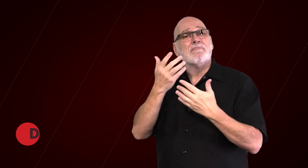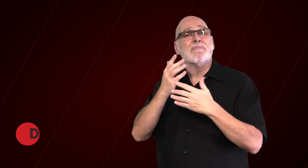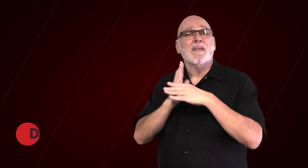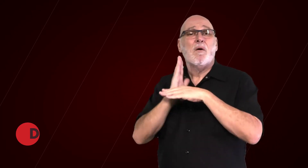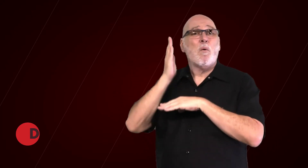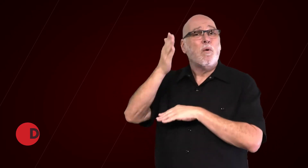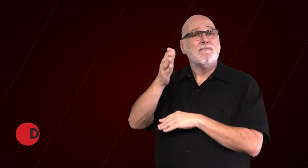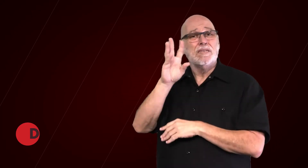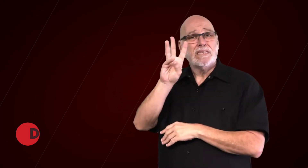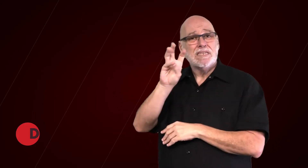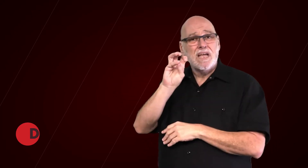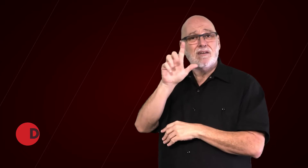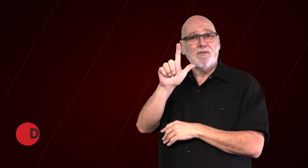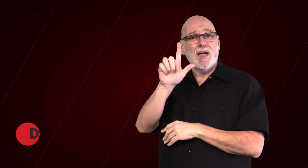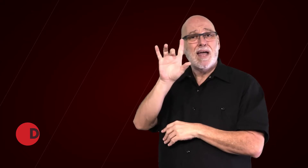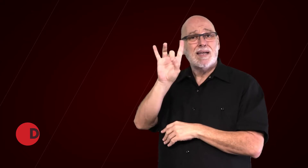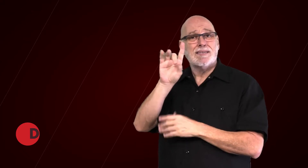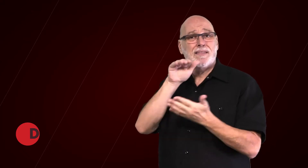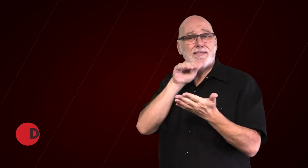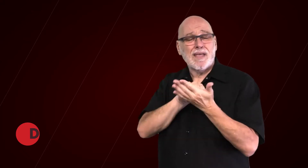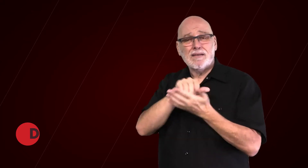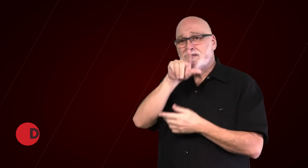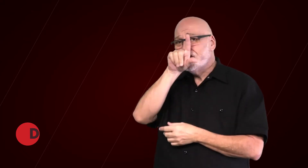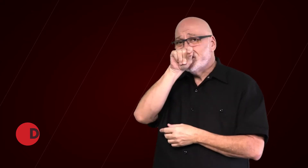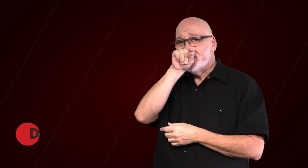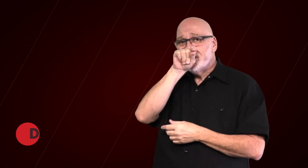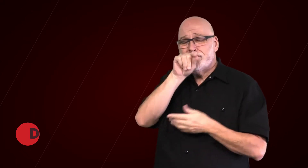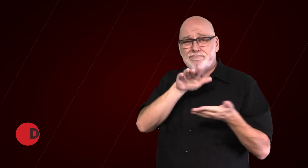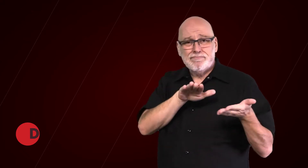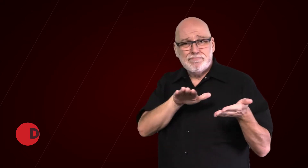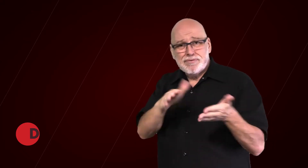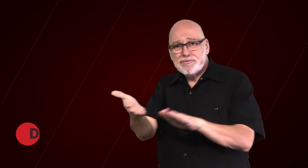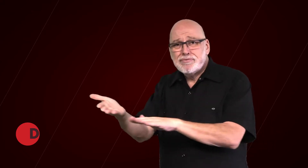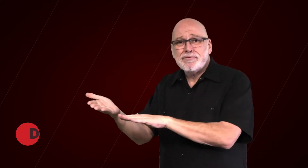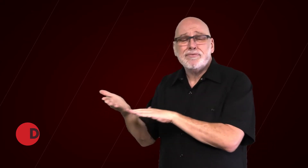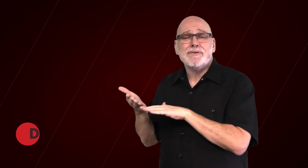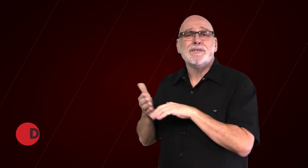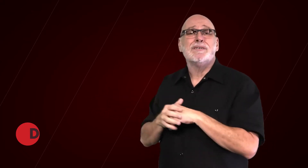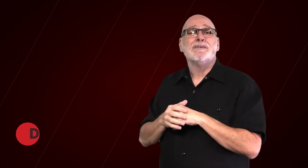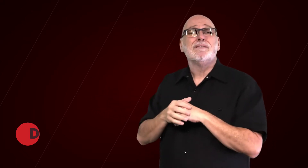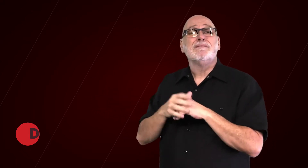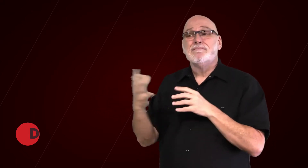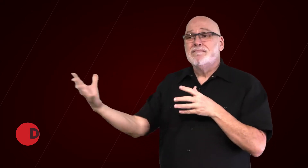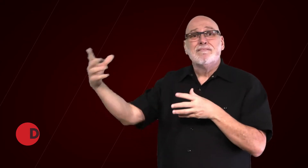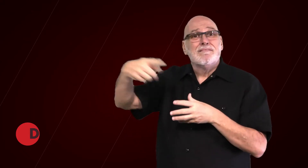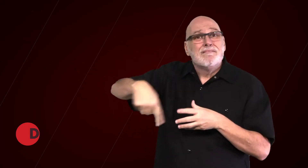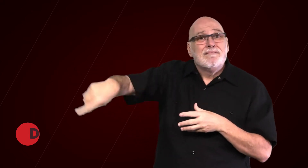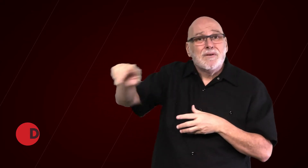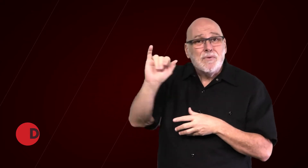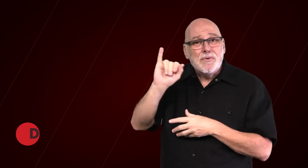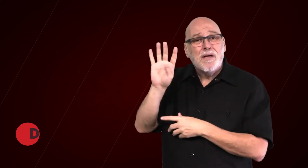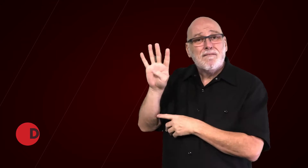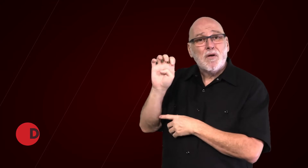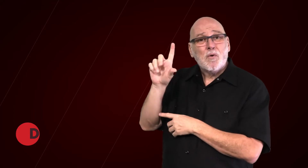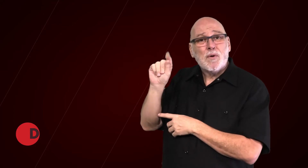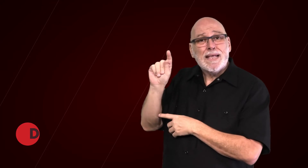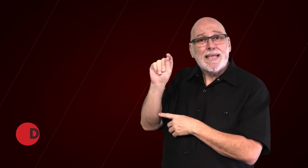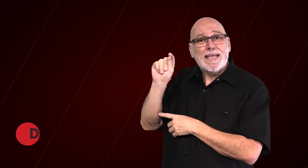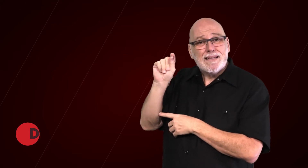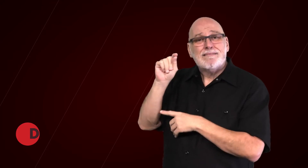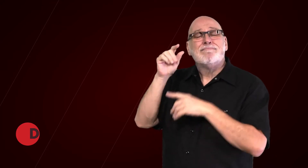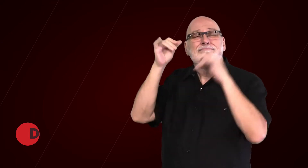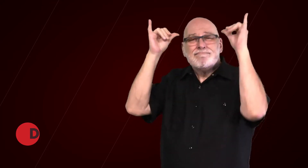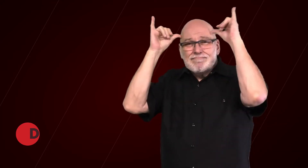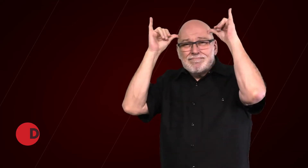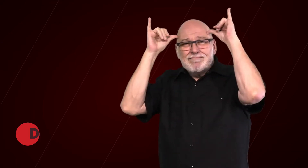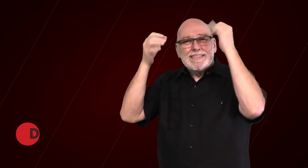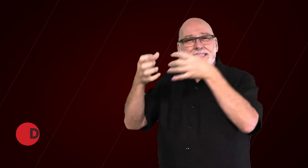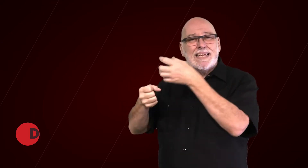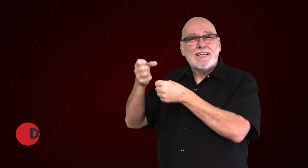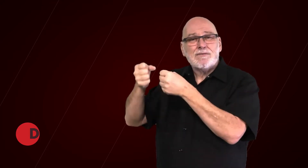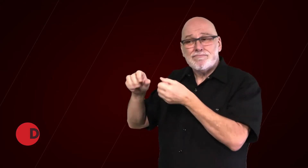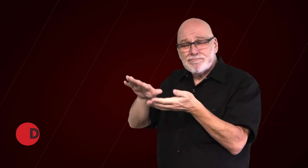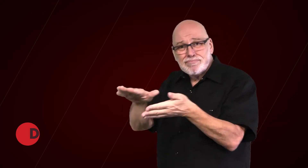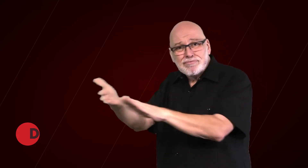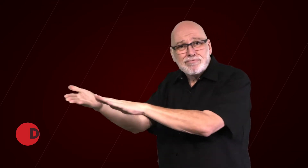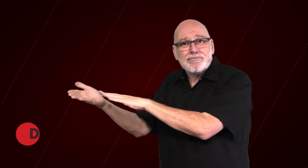Over 628,000 chickens were reported dead, along with 420 dairy cattle